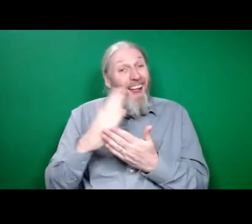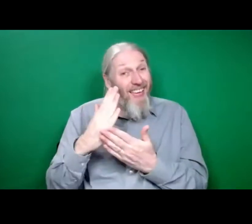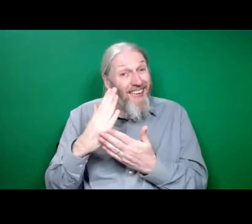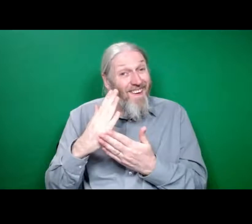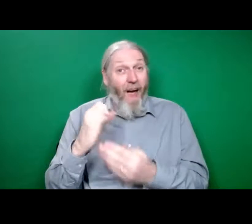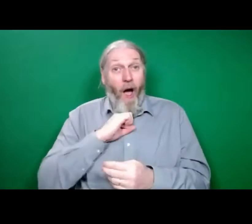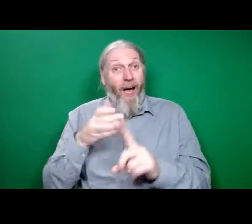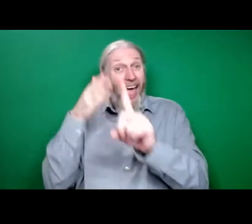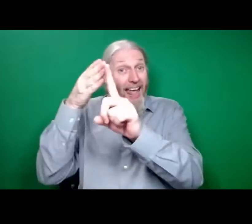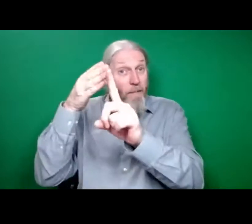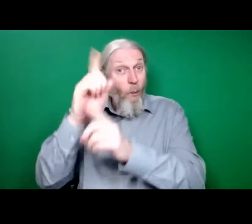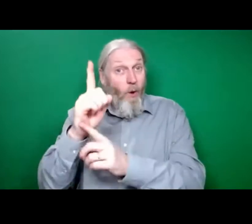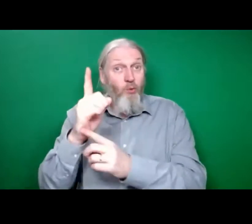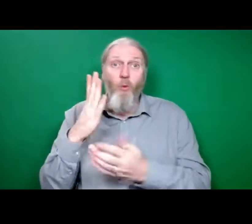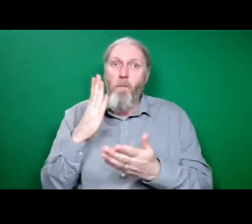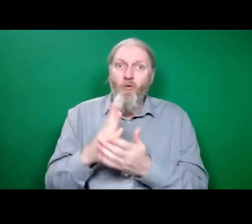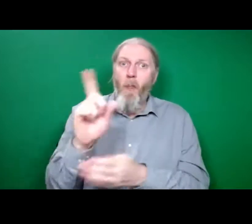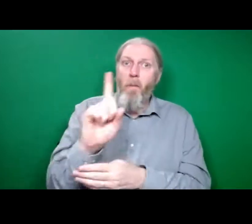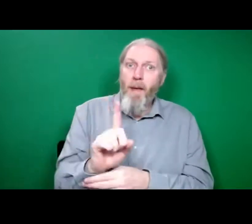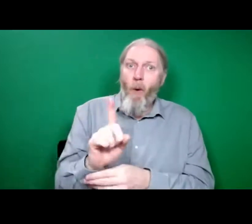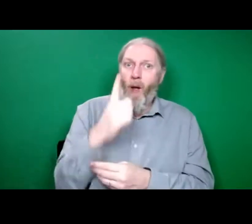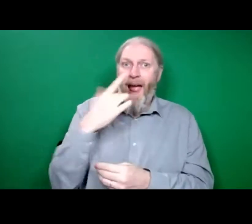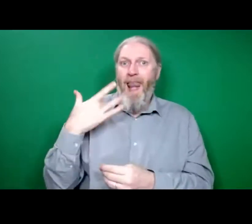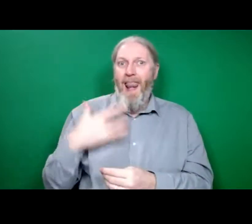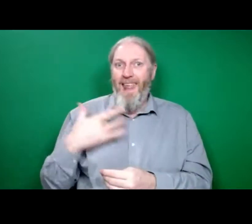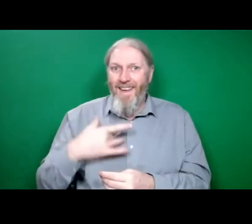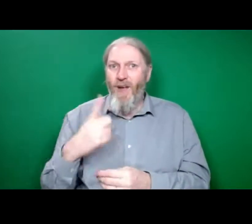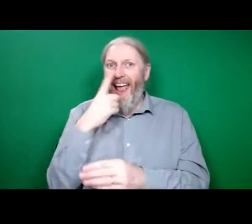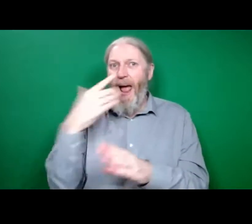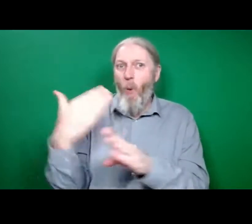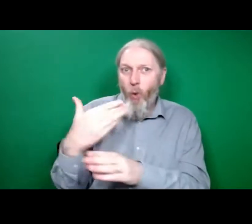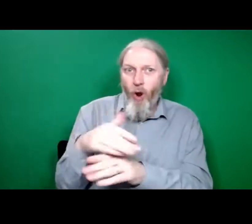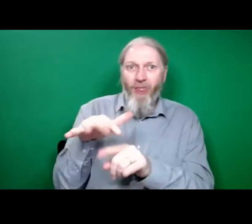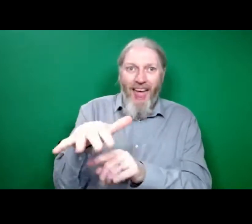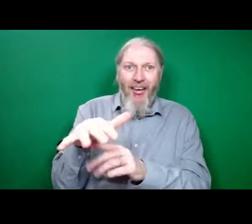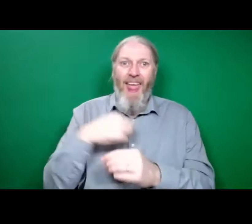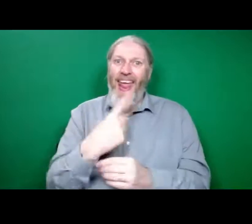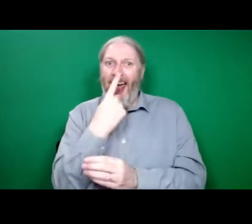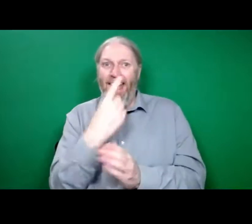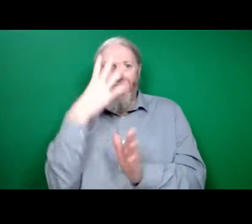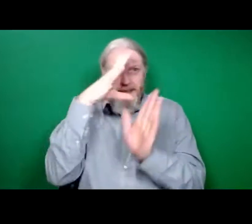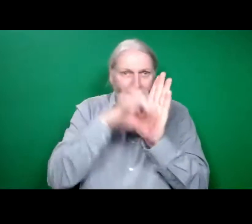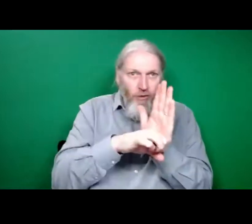partners have started to create an energy in the area that is independent and creative and really has that